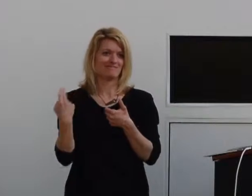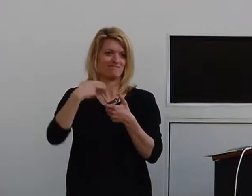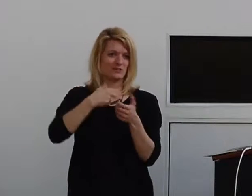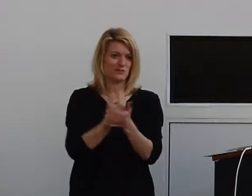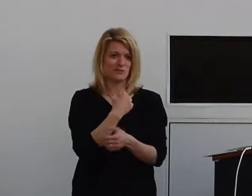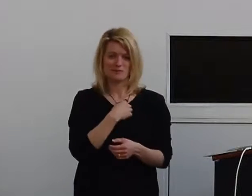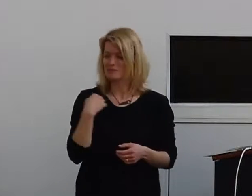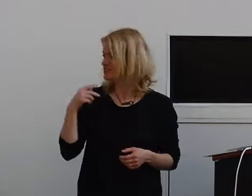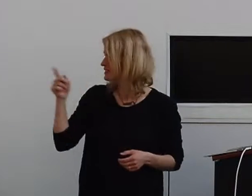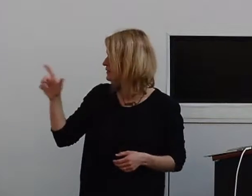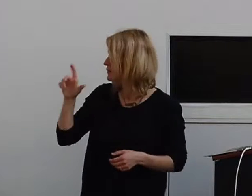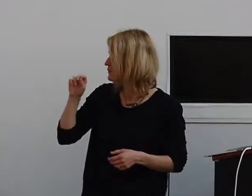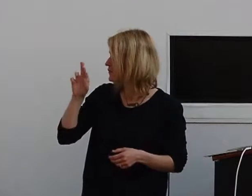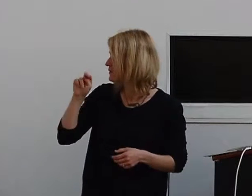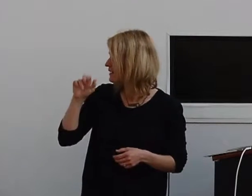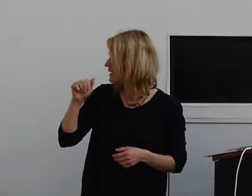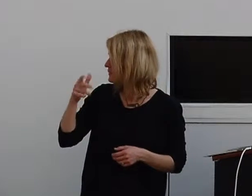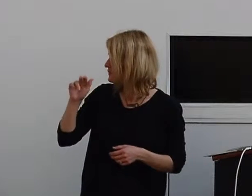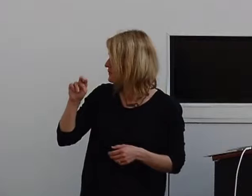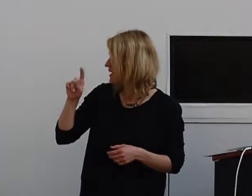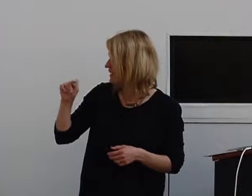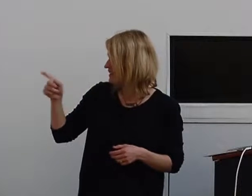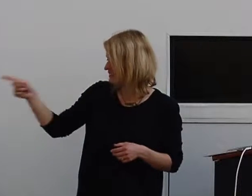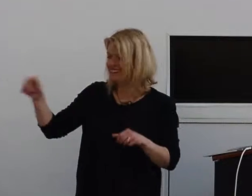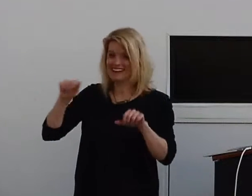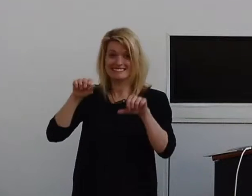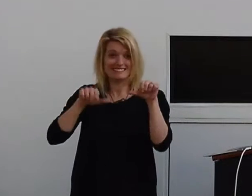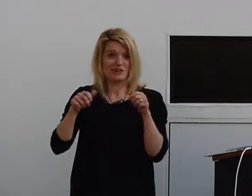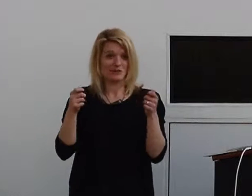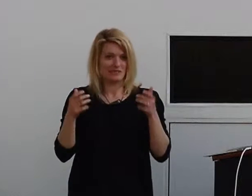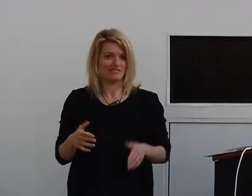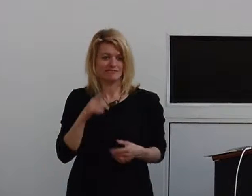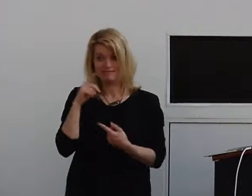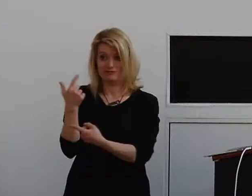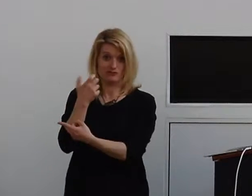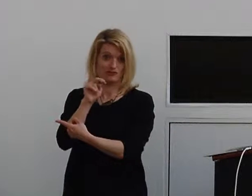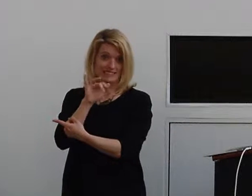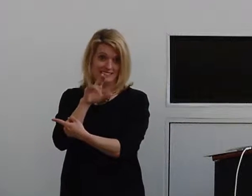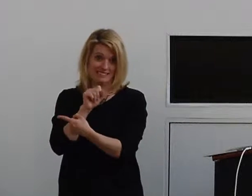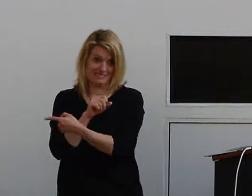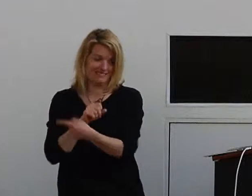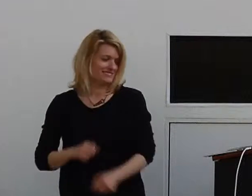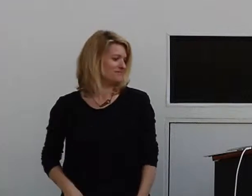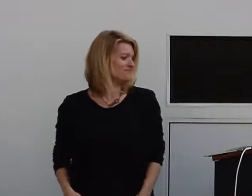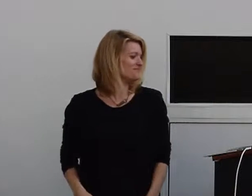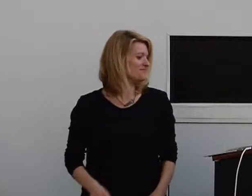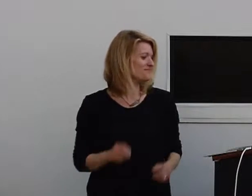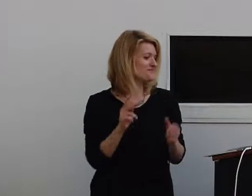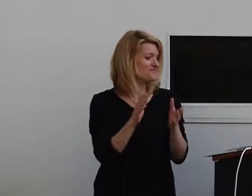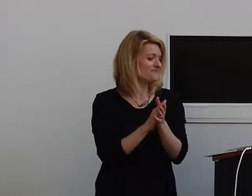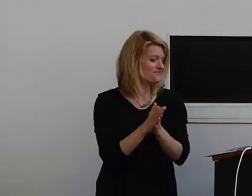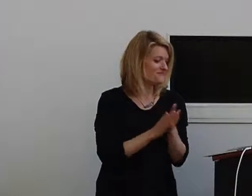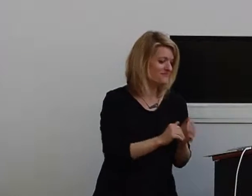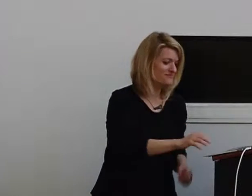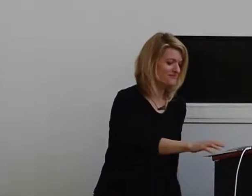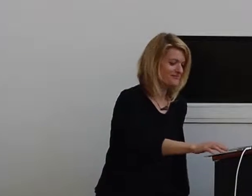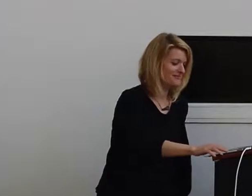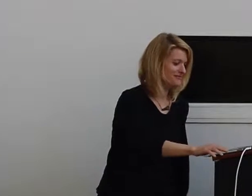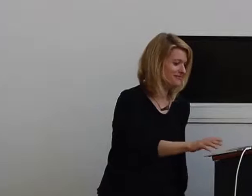and I'm the Creative Director of ML2, and we're excited about a new member joining us. Welcome Dr. Lorna Quandt, our Science Director,